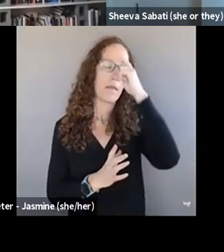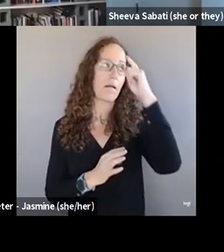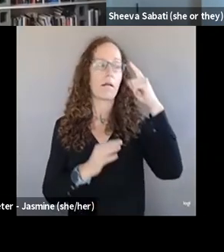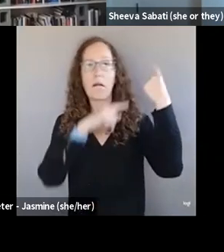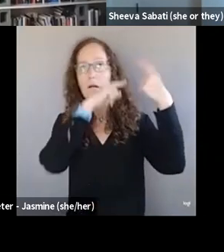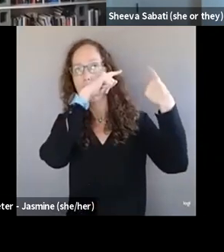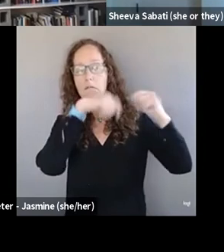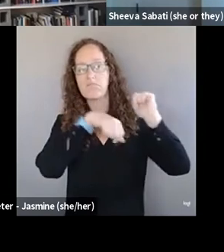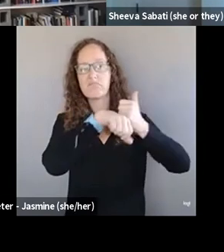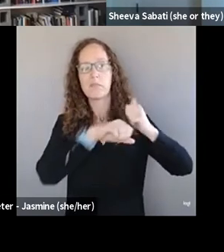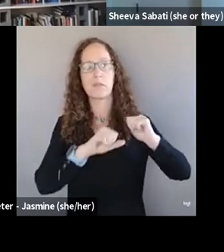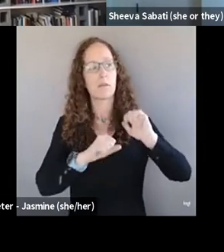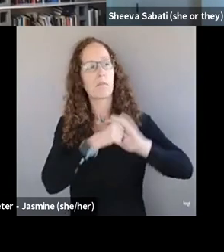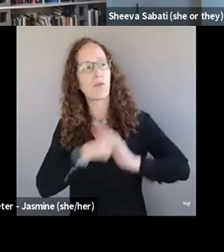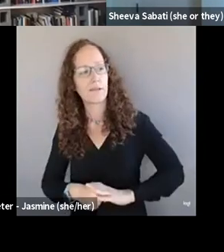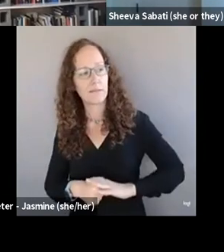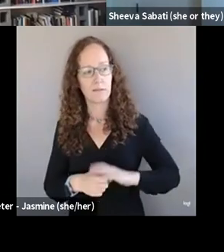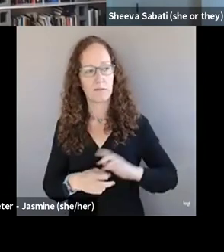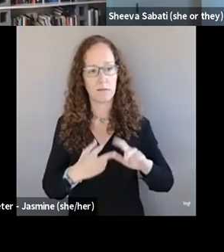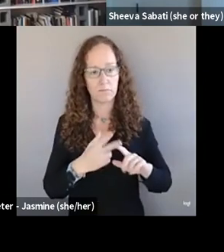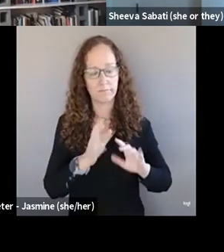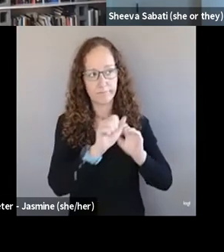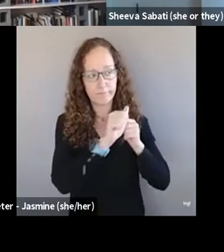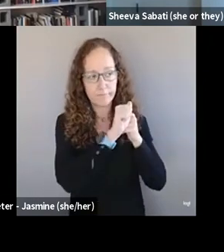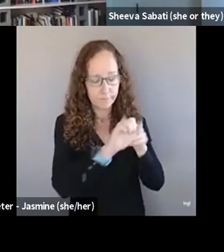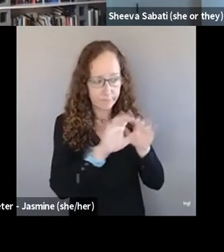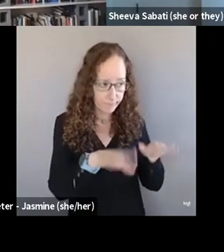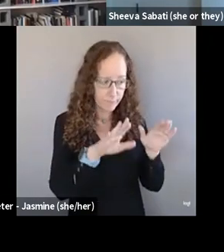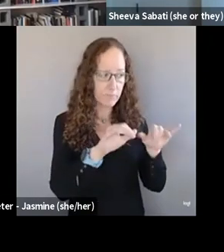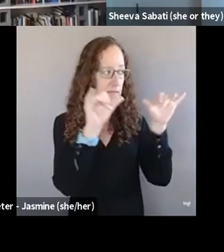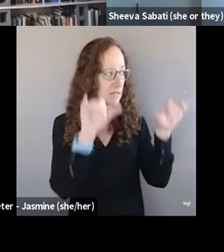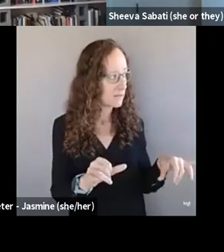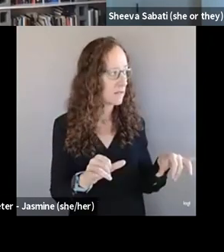my work is understanding all of those dynamics outside of myself